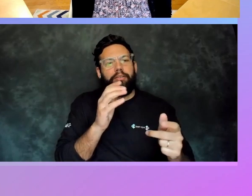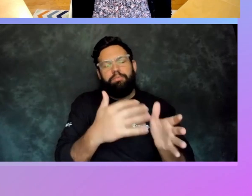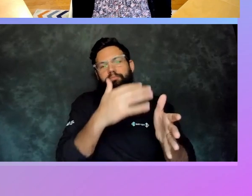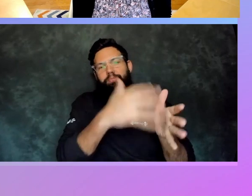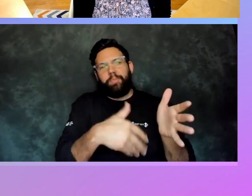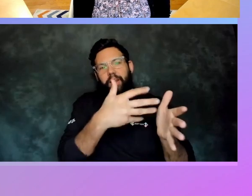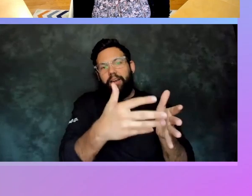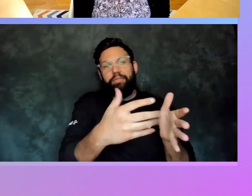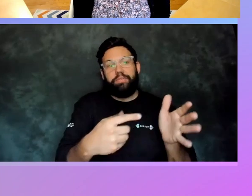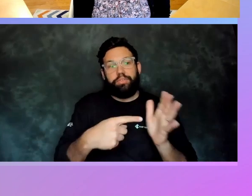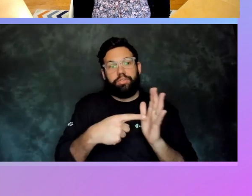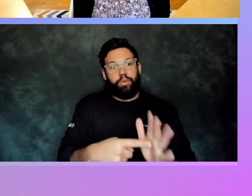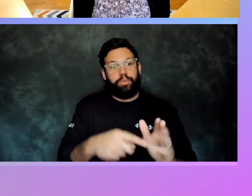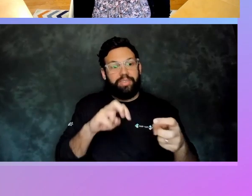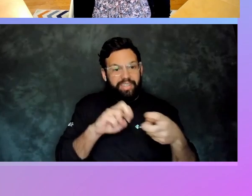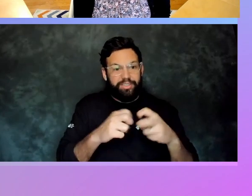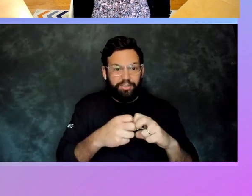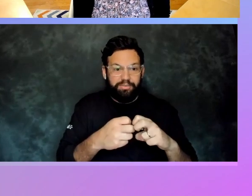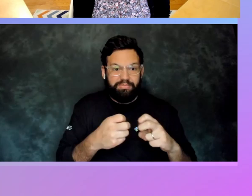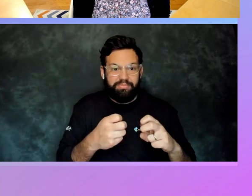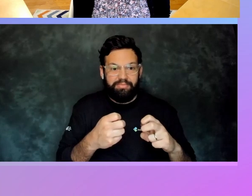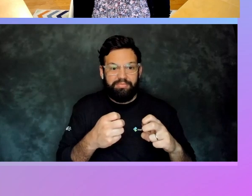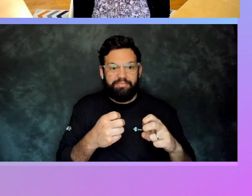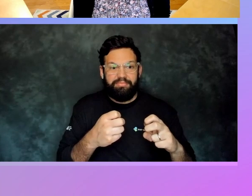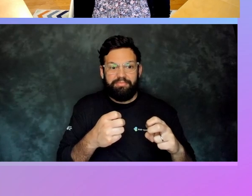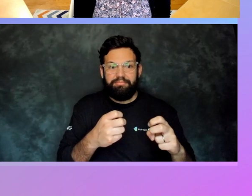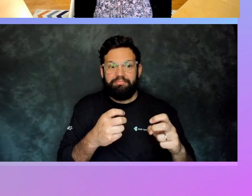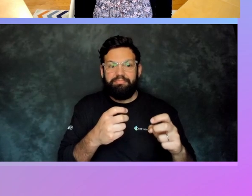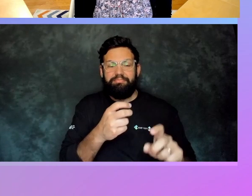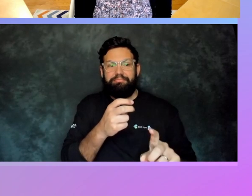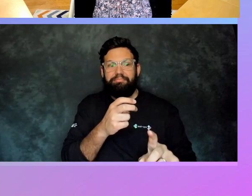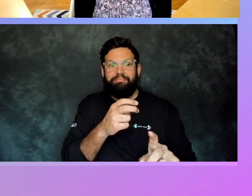The design is but pretty basic, while I demonstrate the annotations, that they may